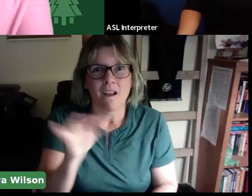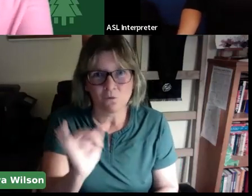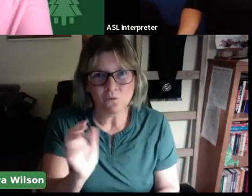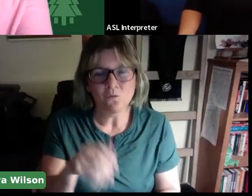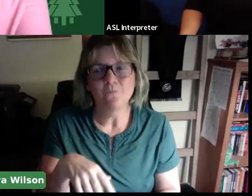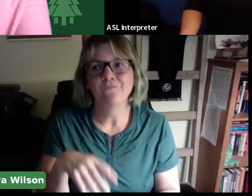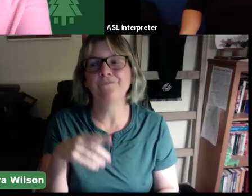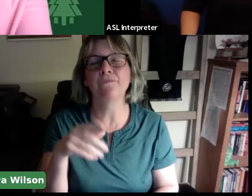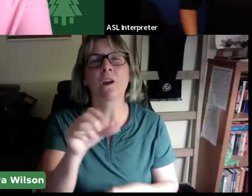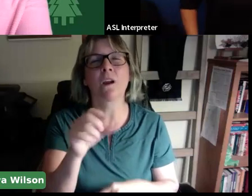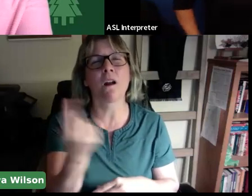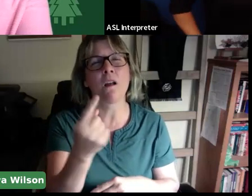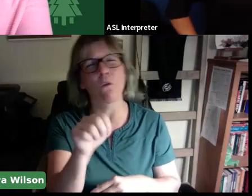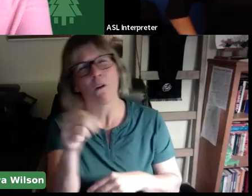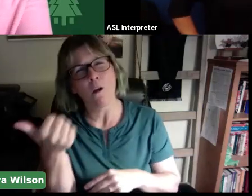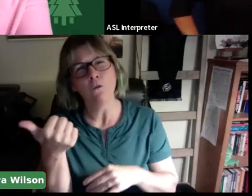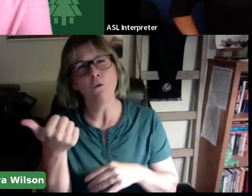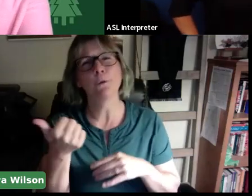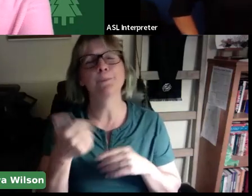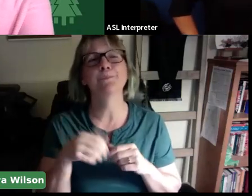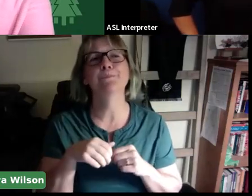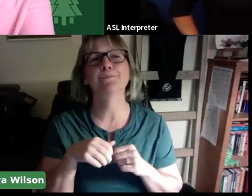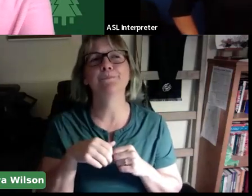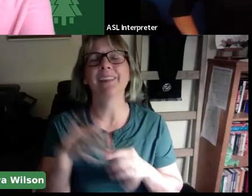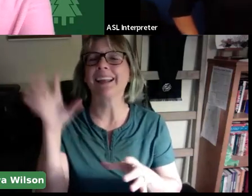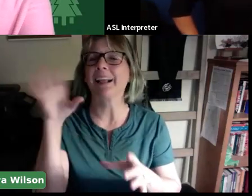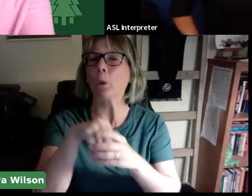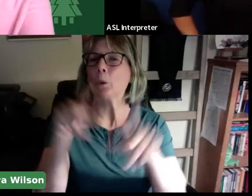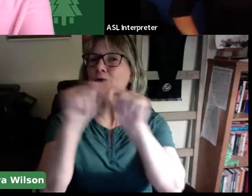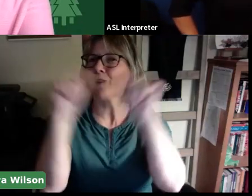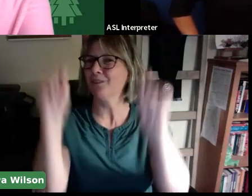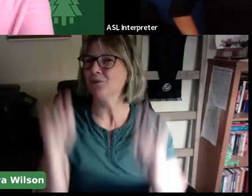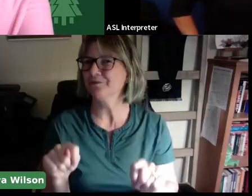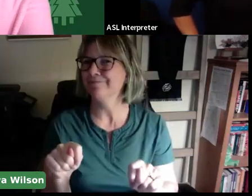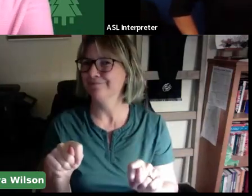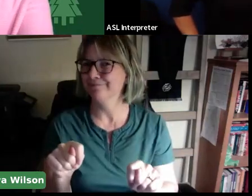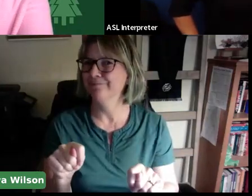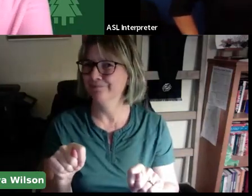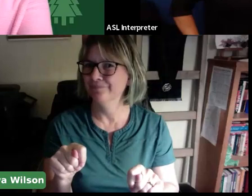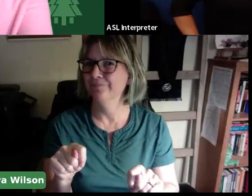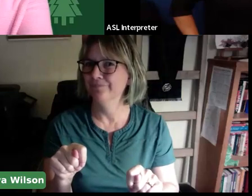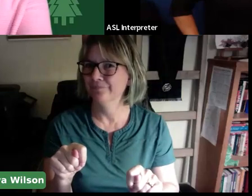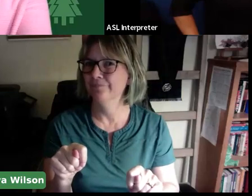People want to know what's happening. And there another thing as well, I think having